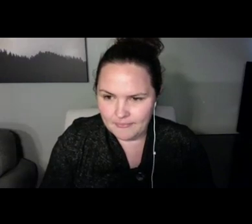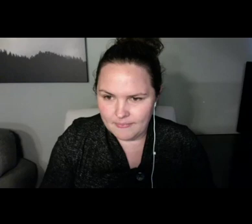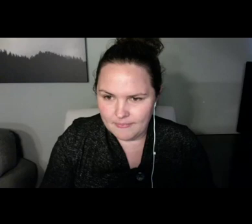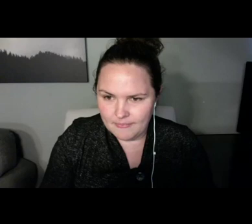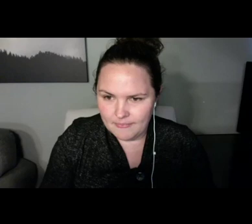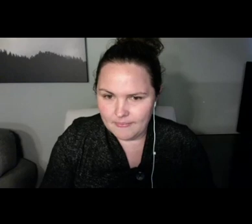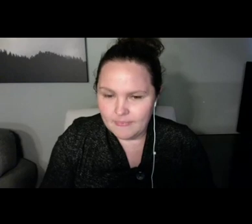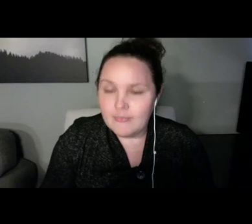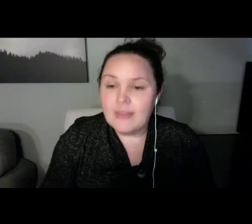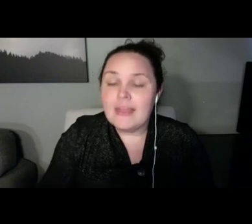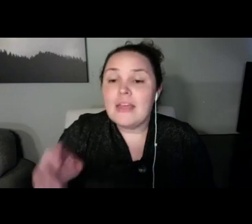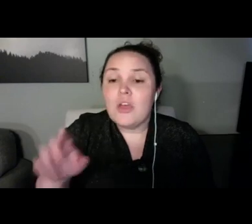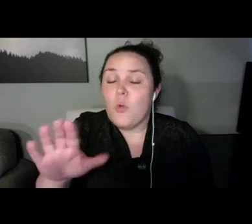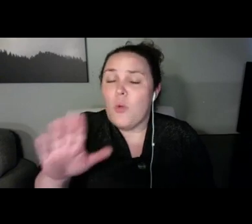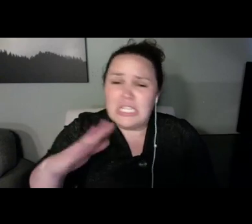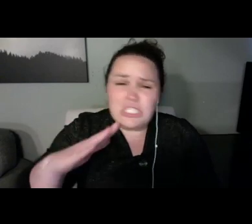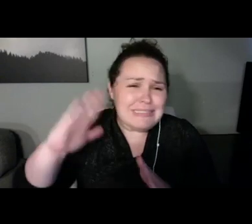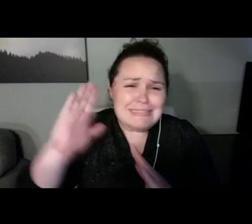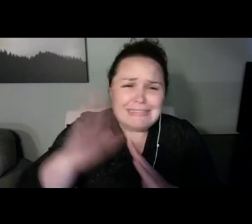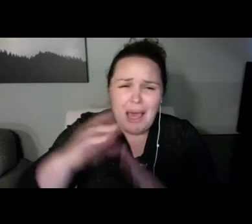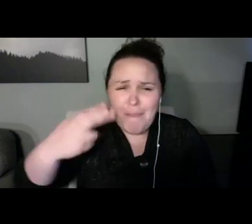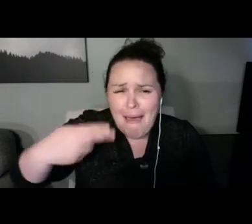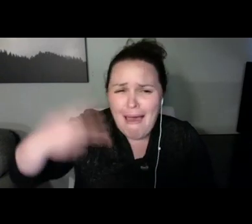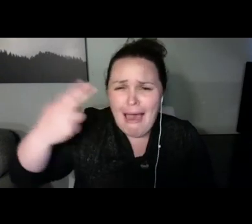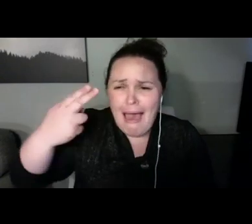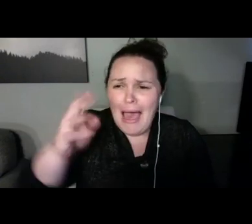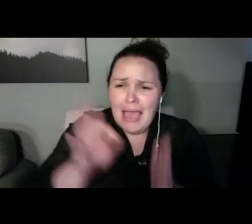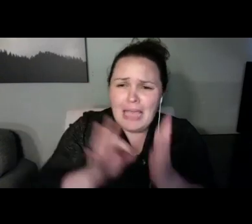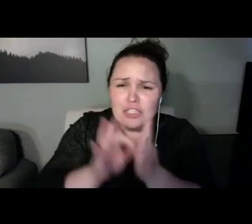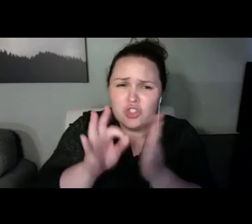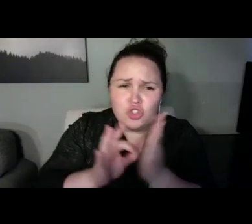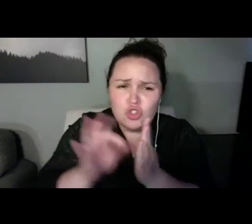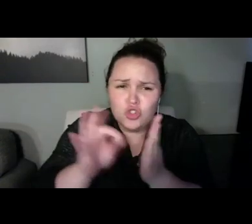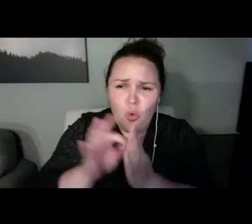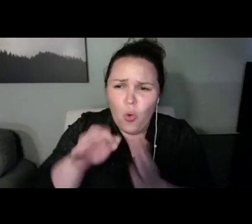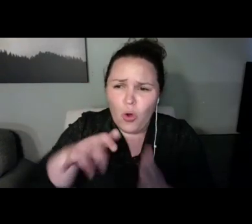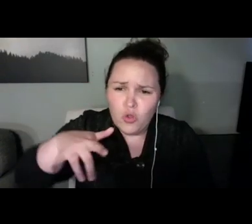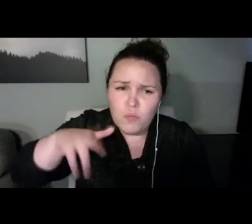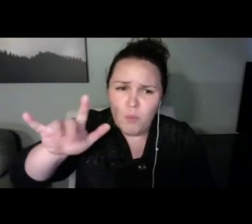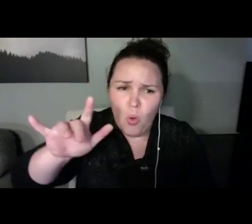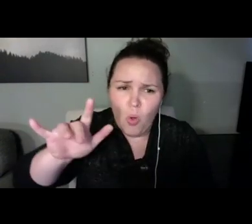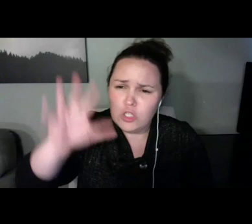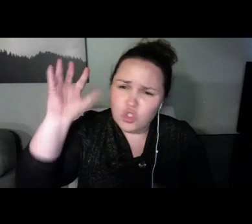What's the highest score you've ever bowled in one game?